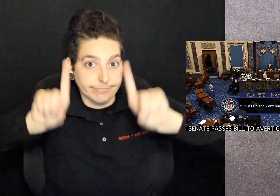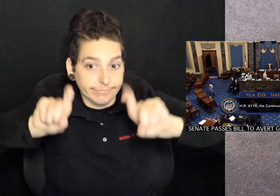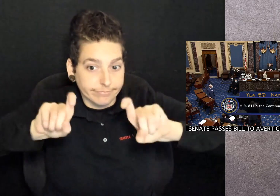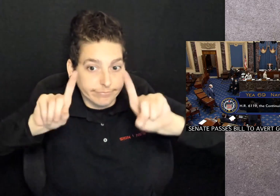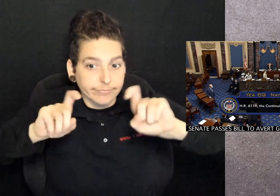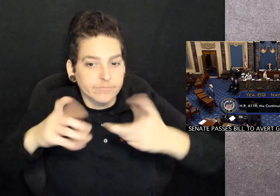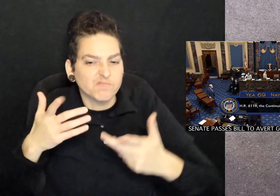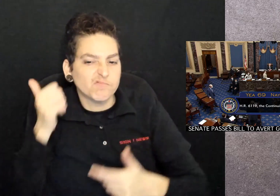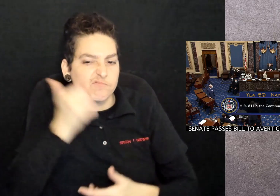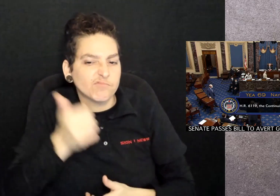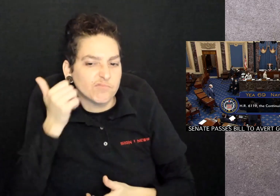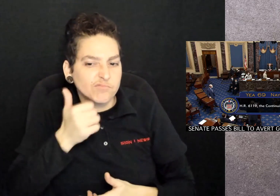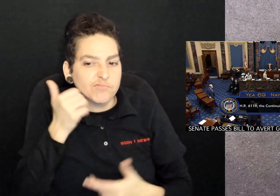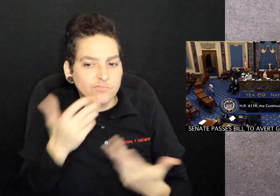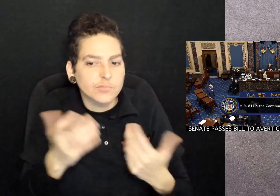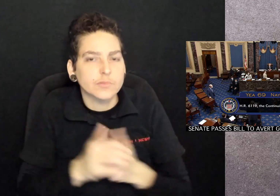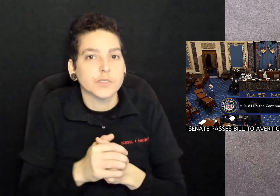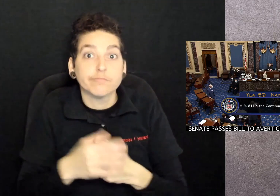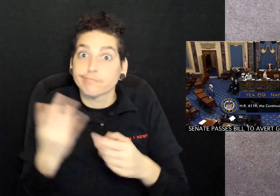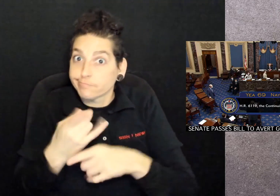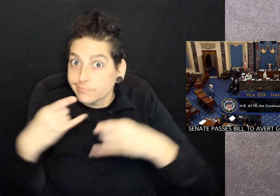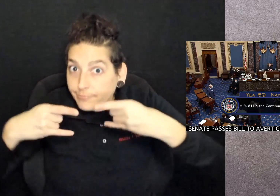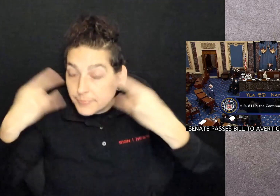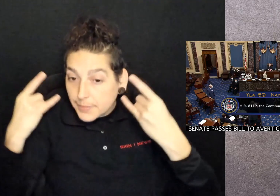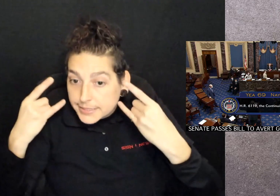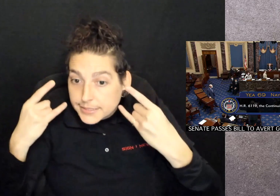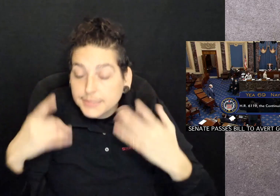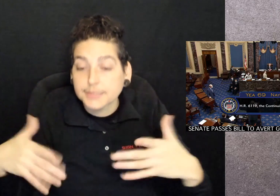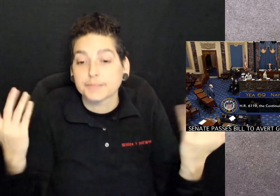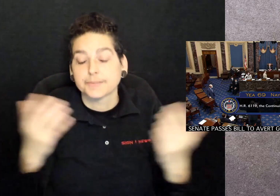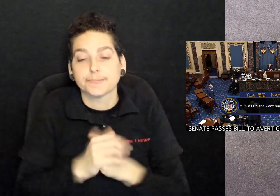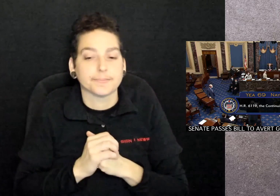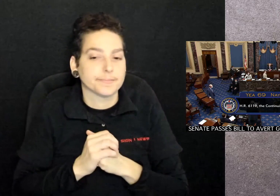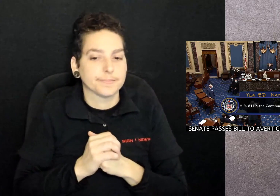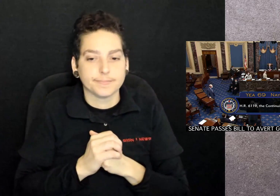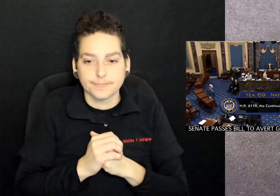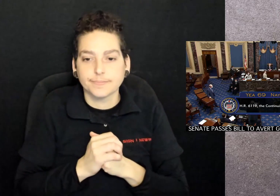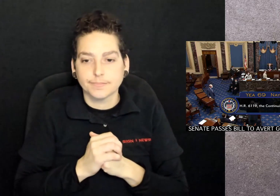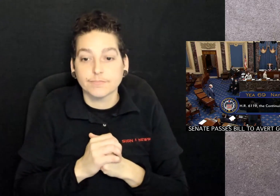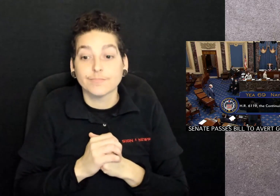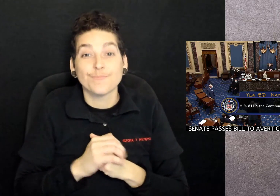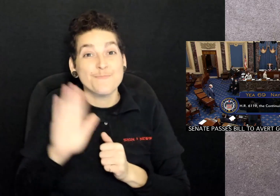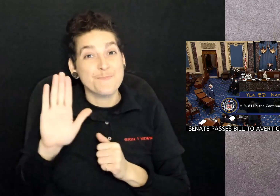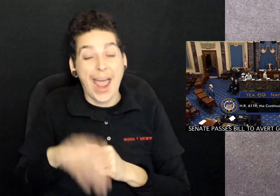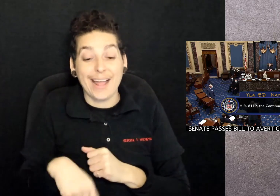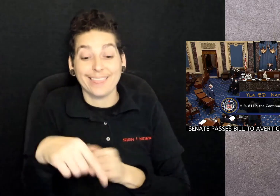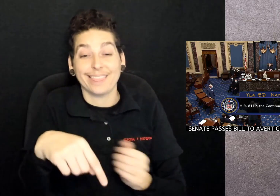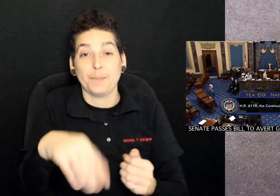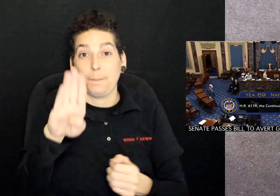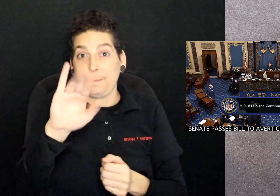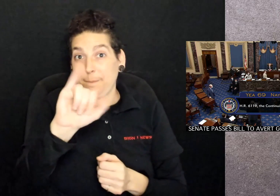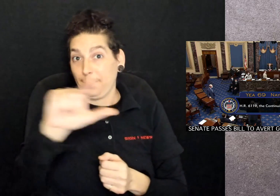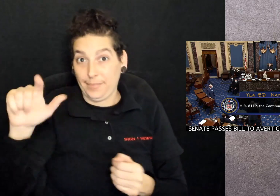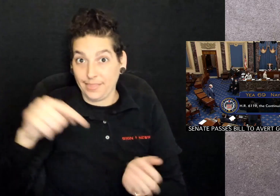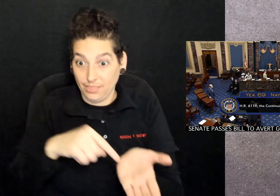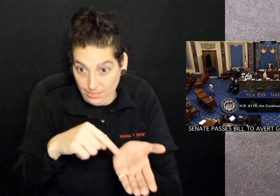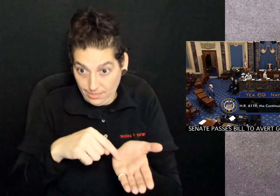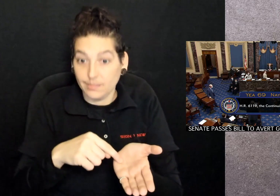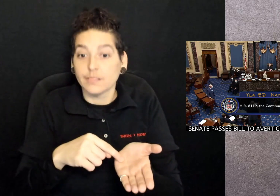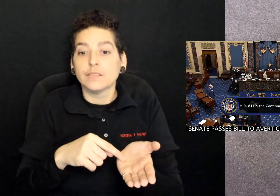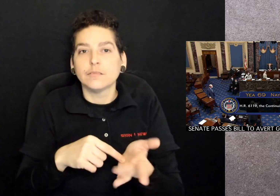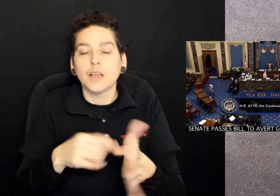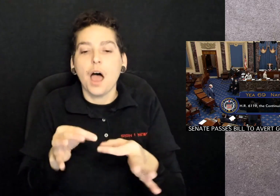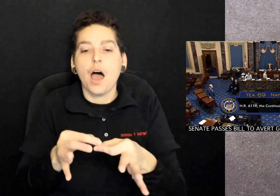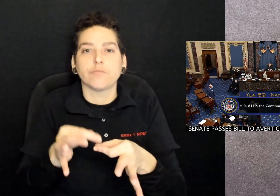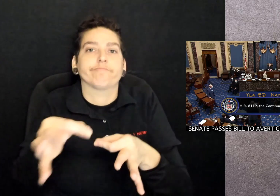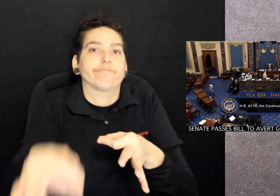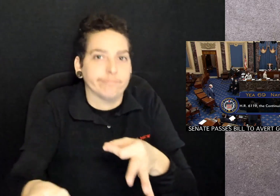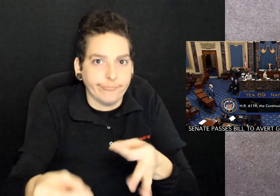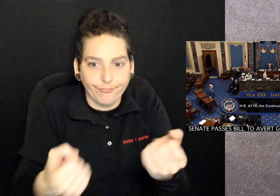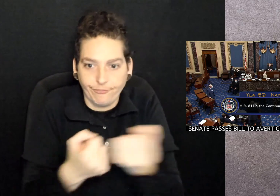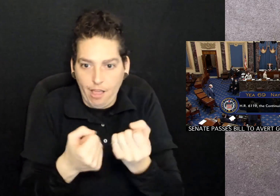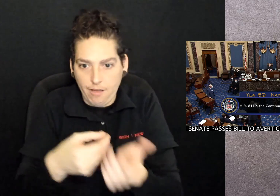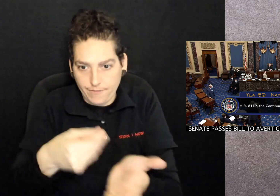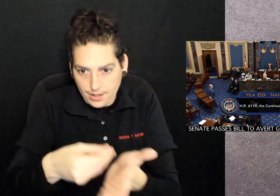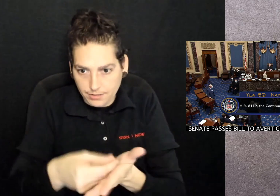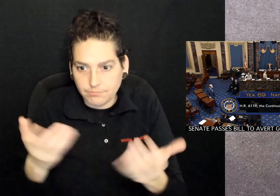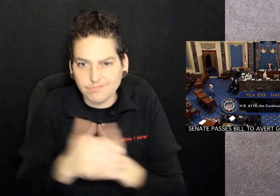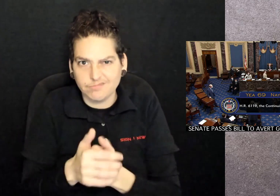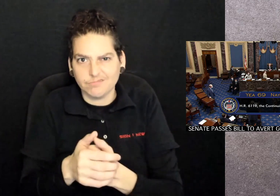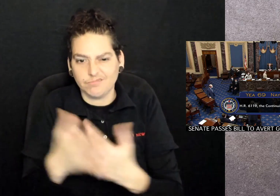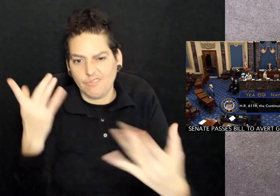regular testing and where facemask but the bill to extend funding through mid